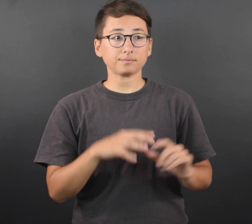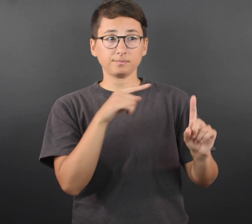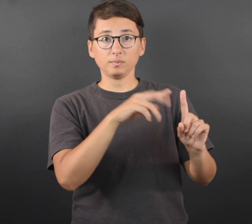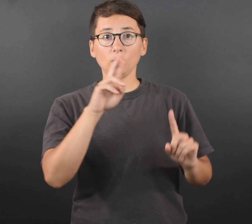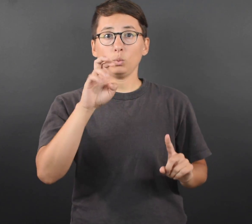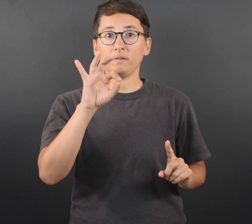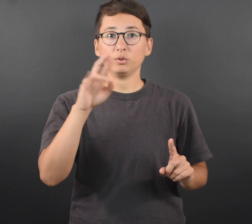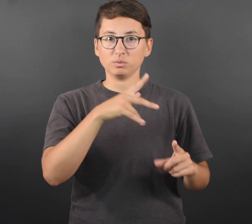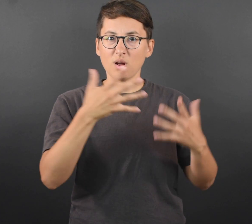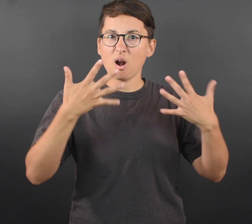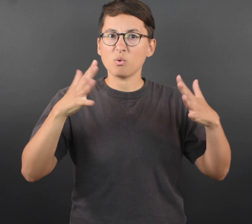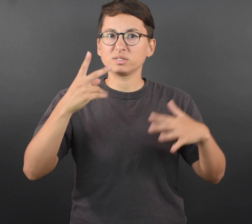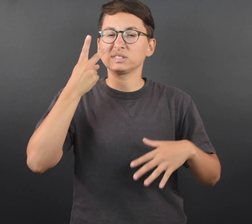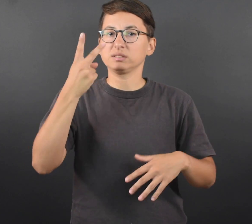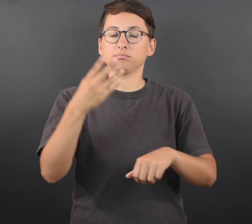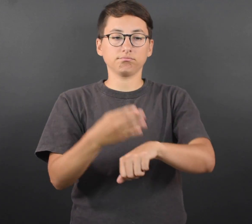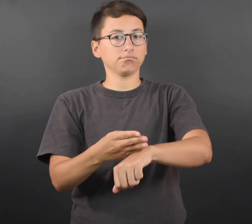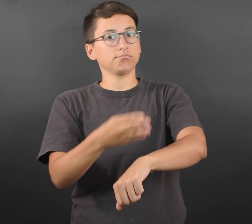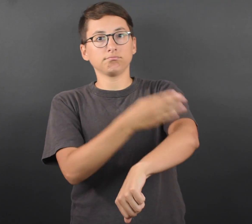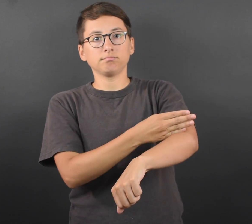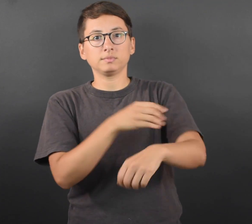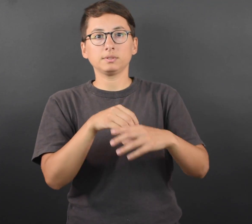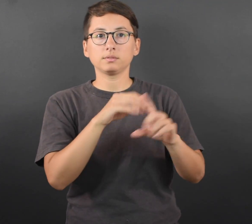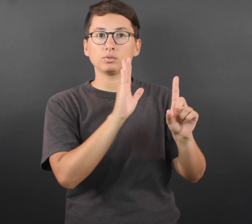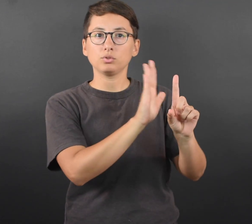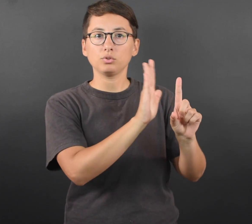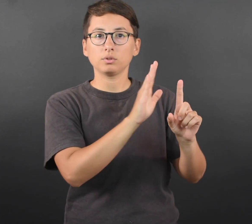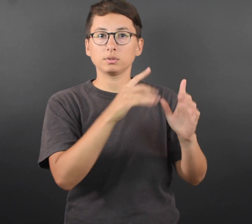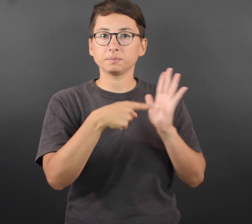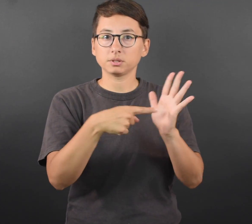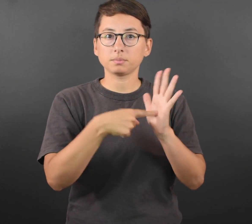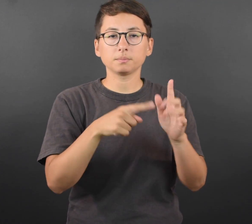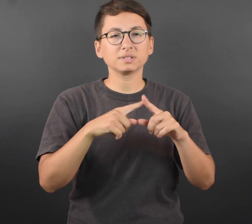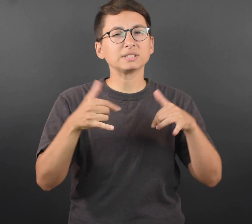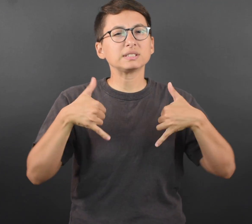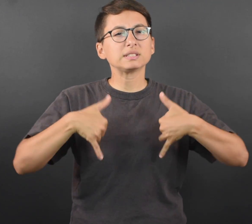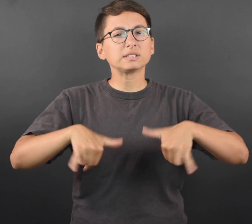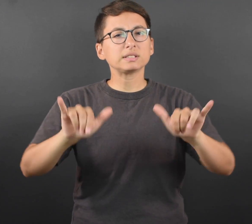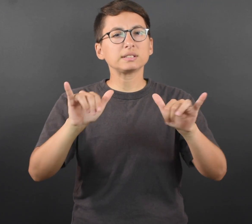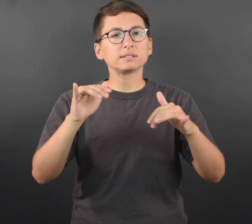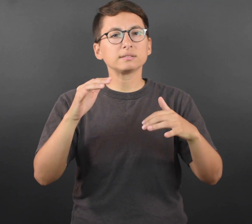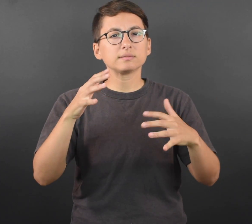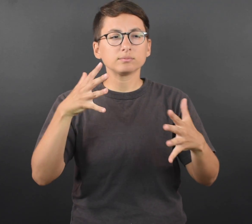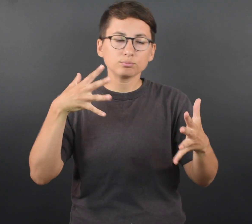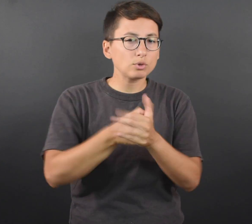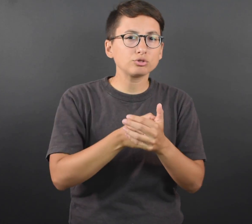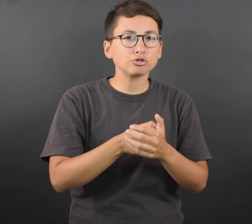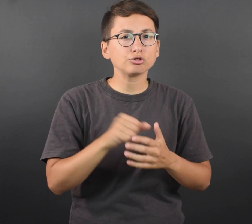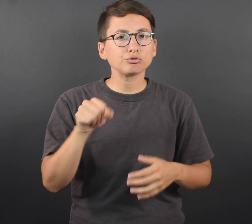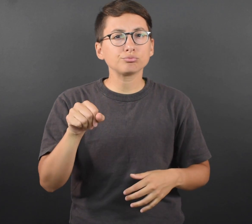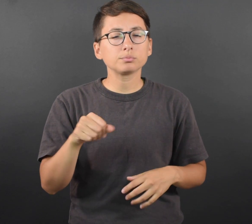Rieffer already sees improvement in her symptoms. Rieffer still crashes, but not for days like